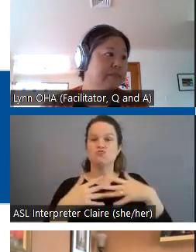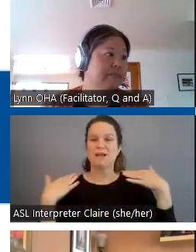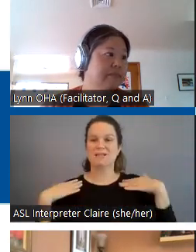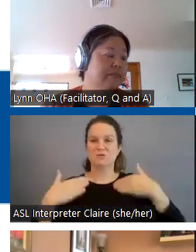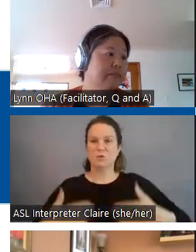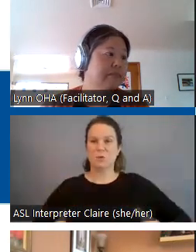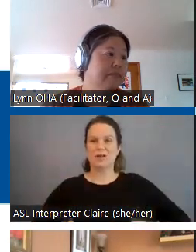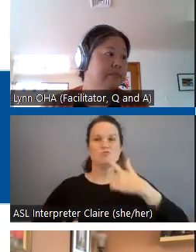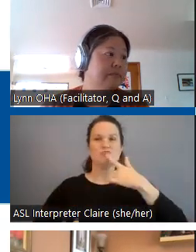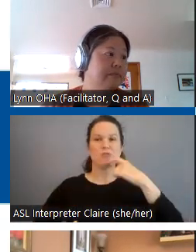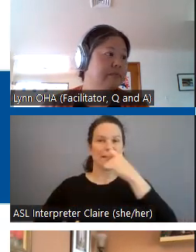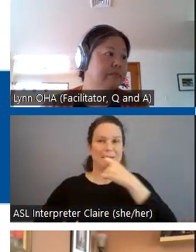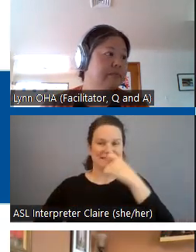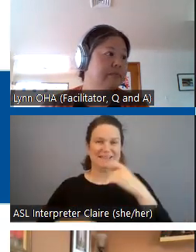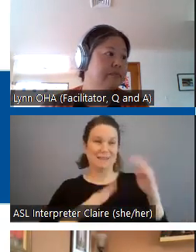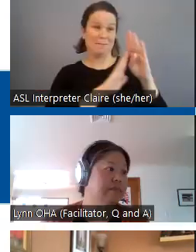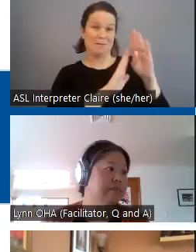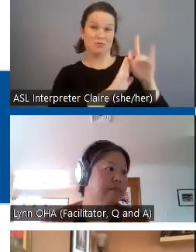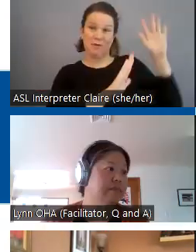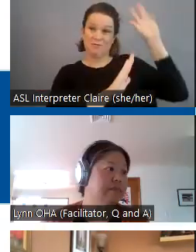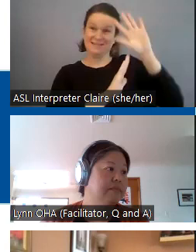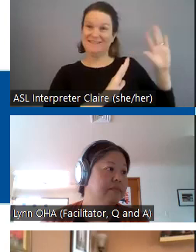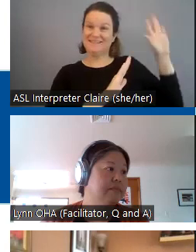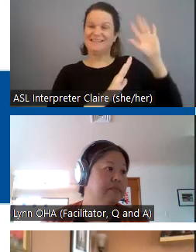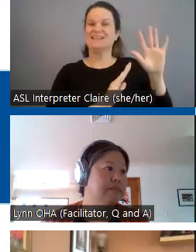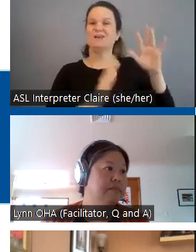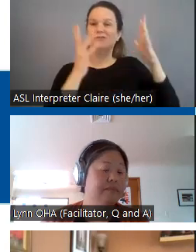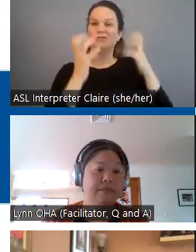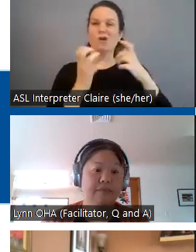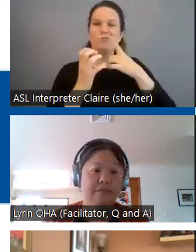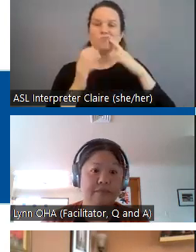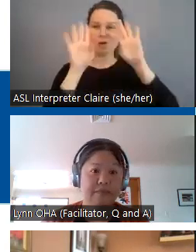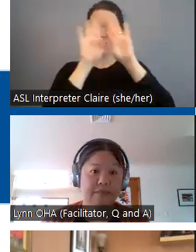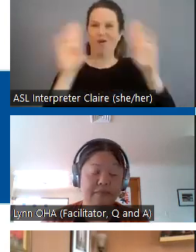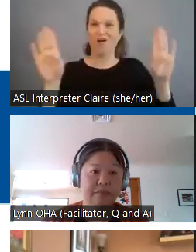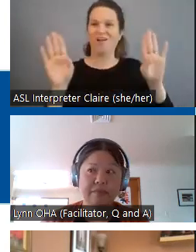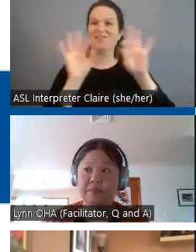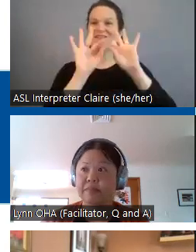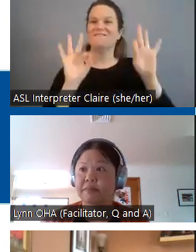lipstick. My background is a rust-colored